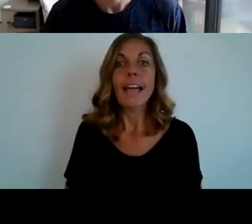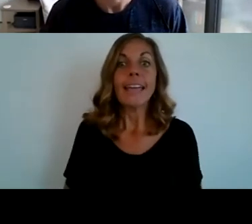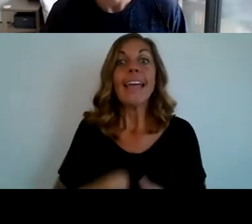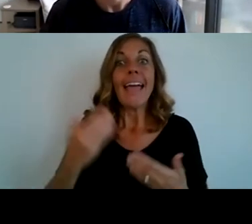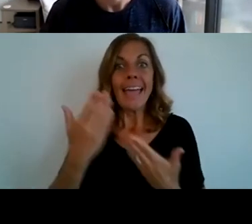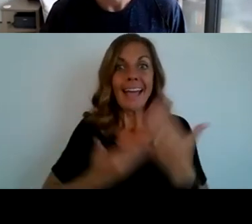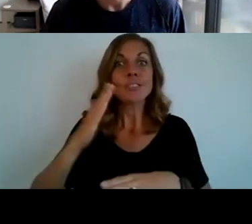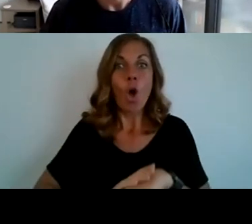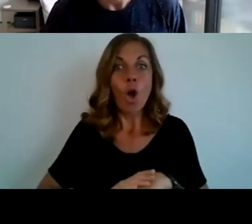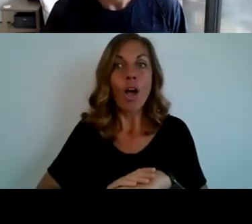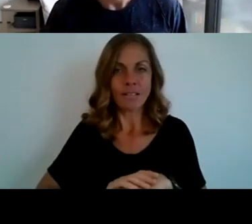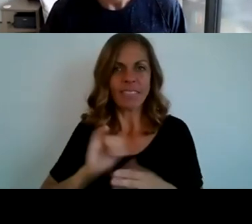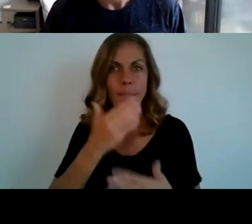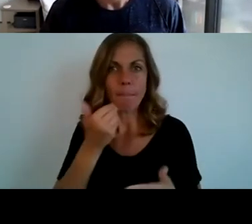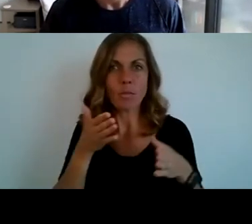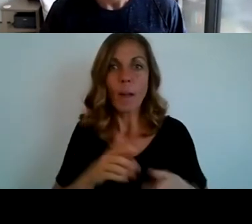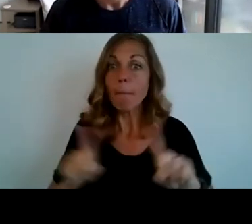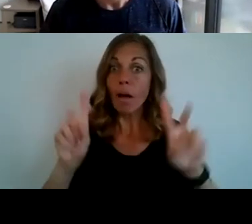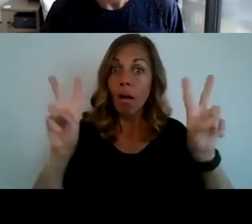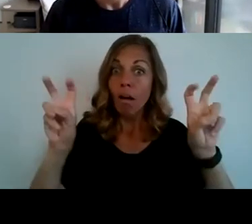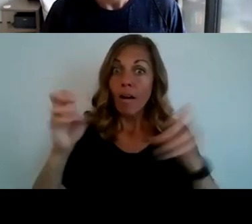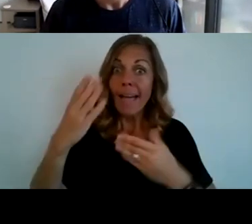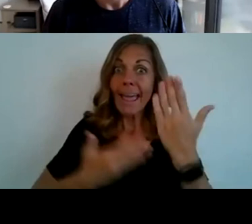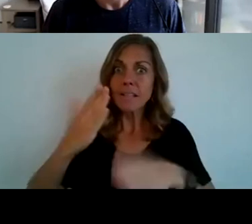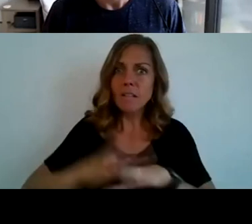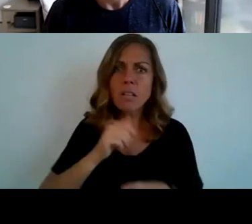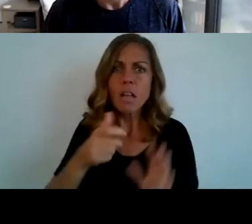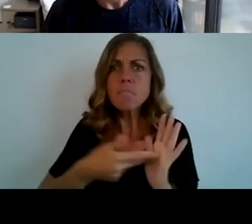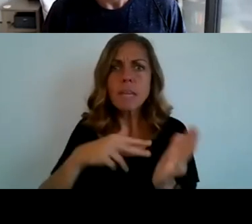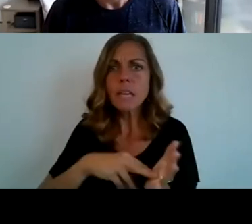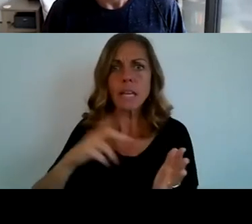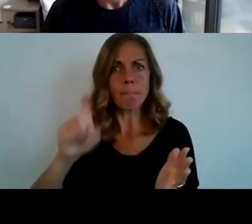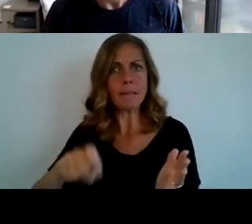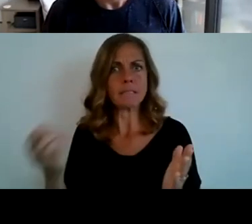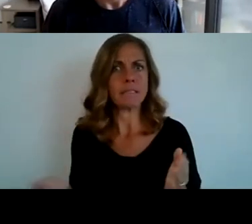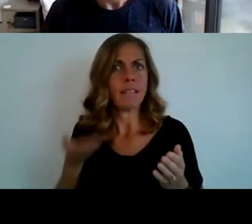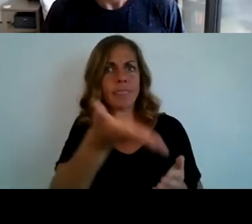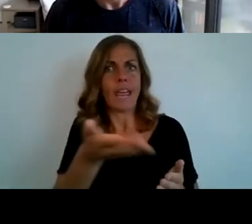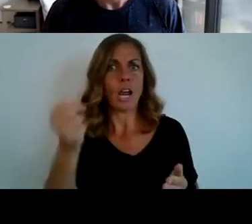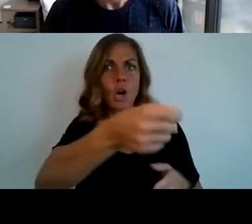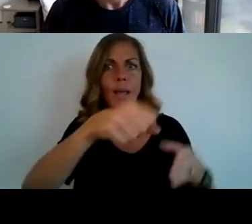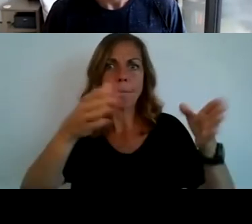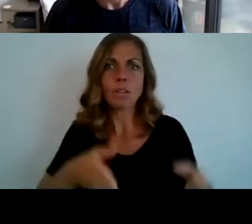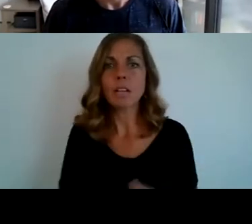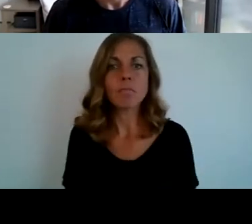I say hands on, I don't necessarily mean "In person." So, definitely bite sized online